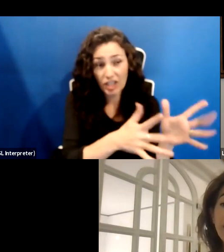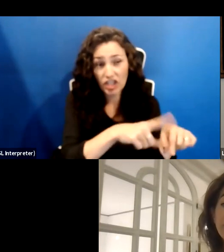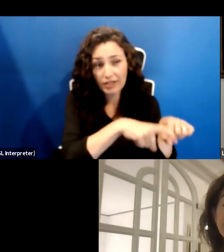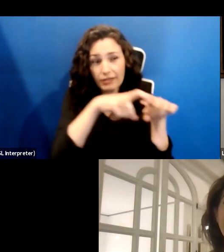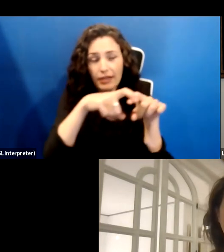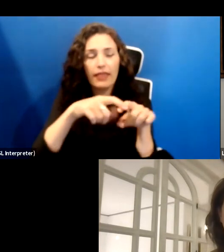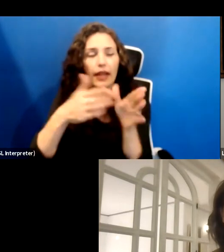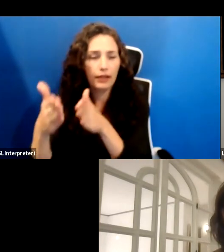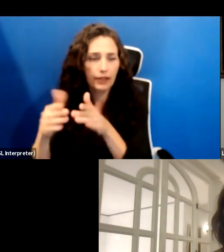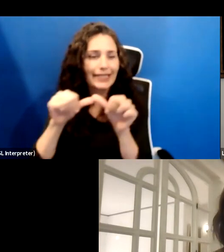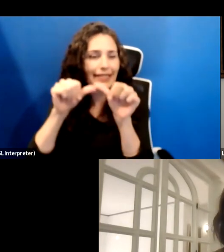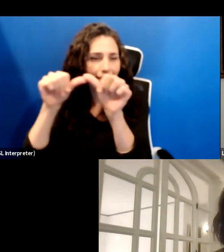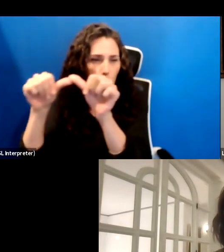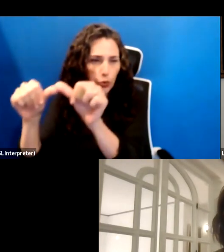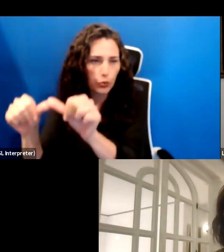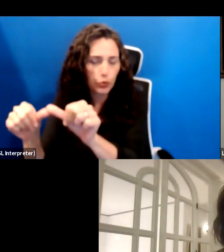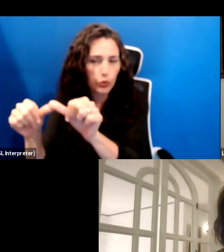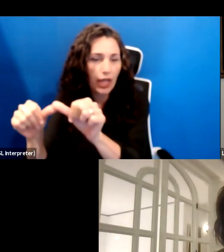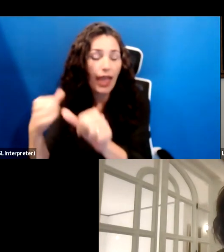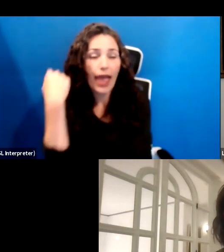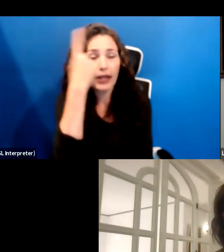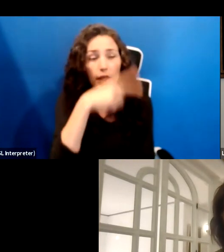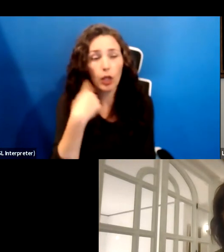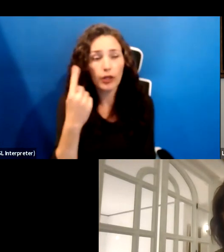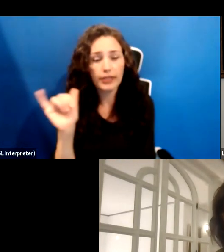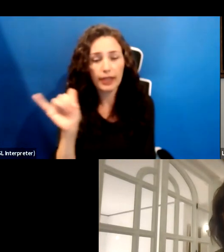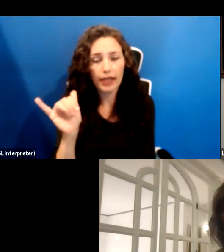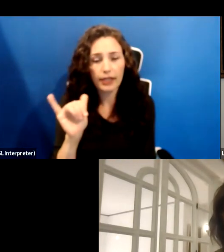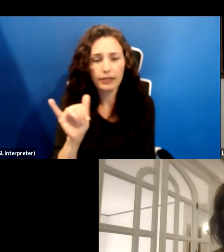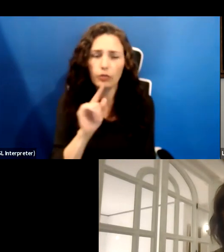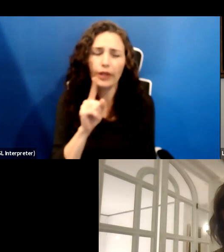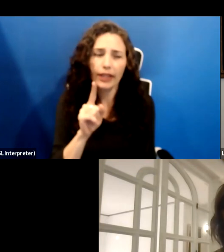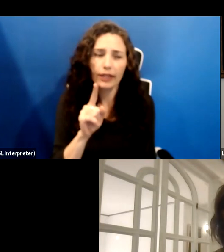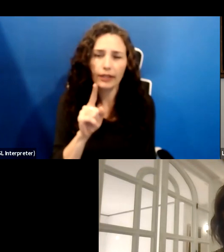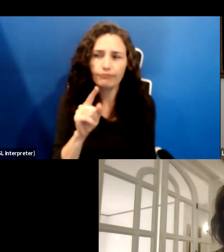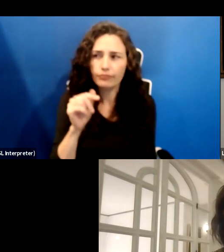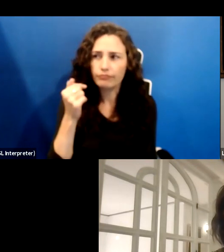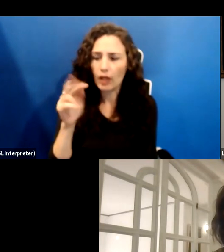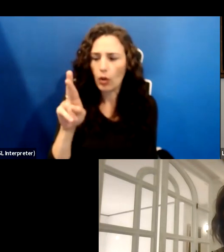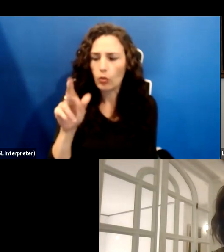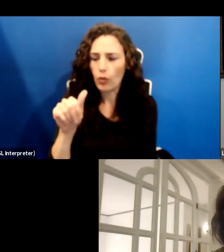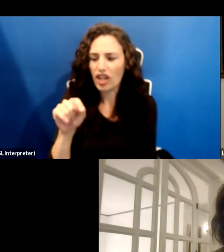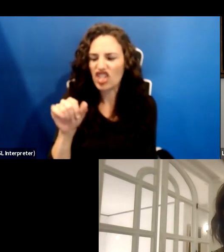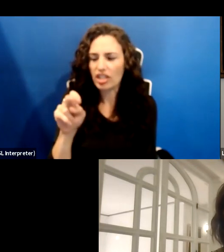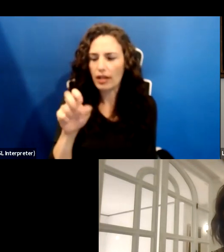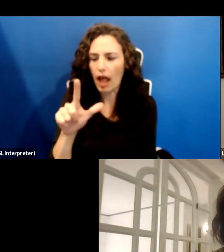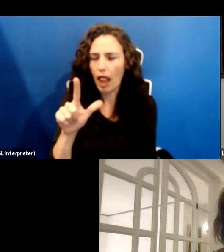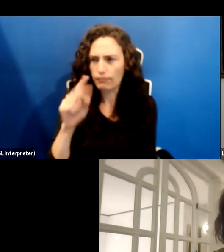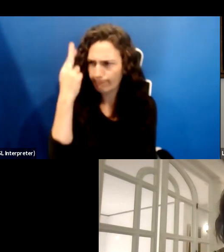But it also looks at, in a rush amount kind of way because this is a story about,